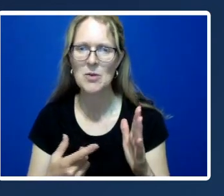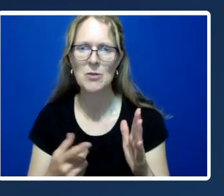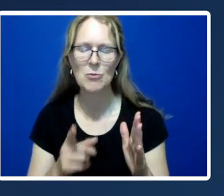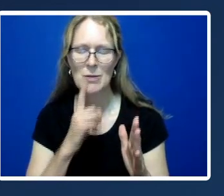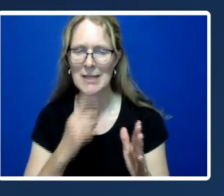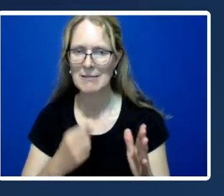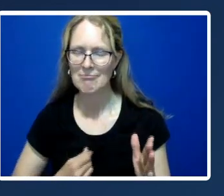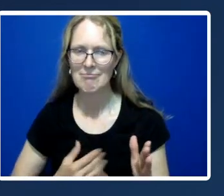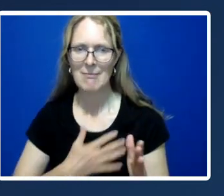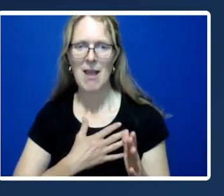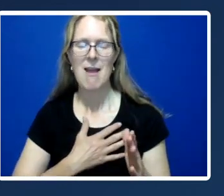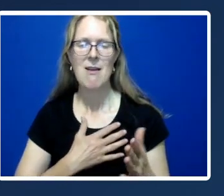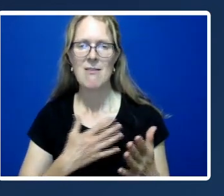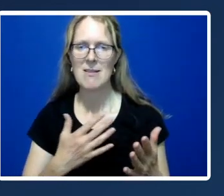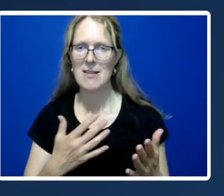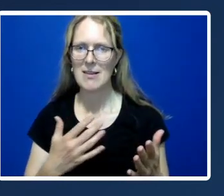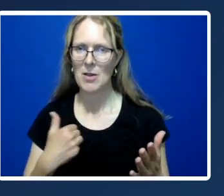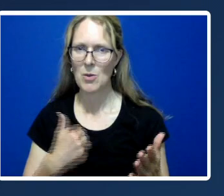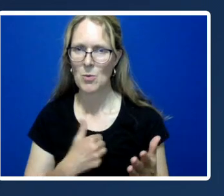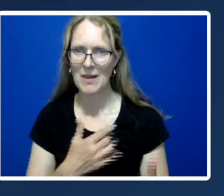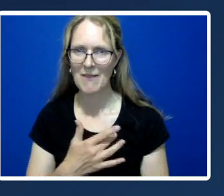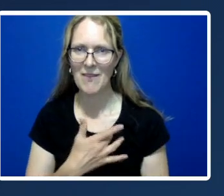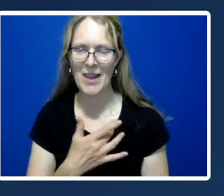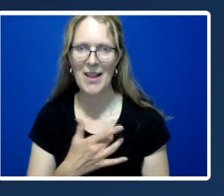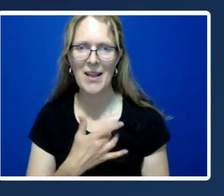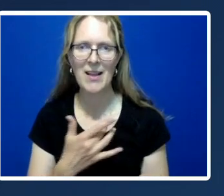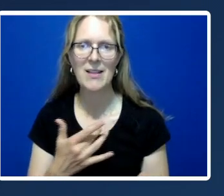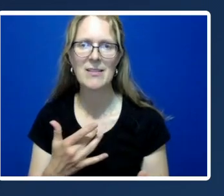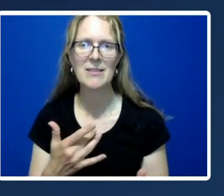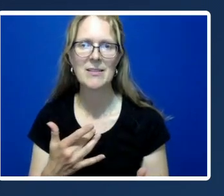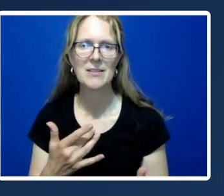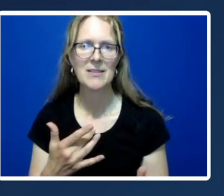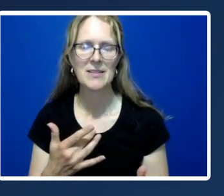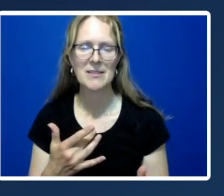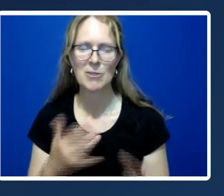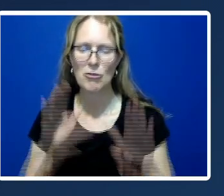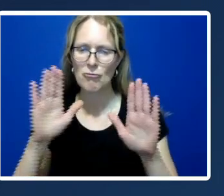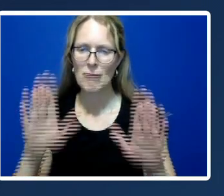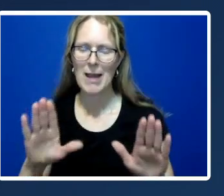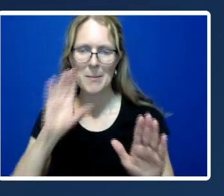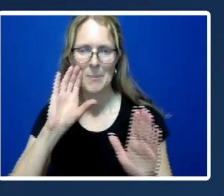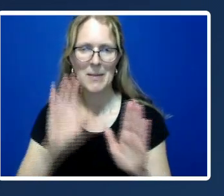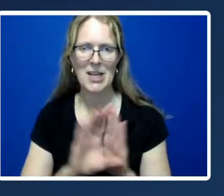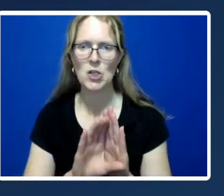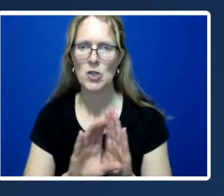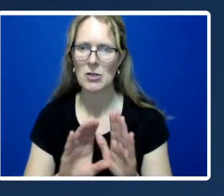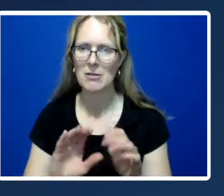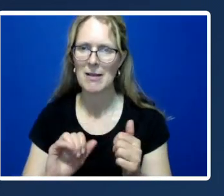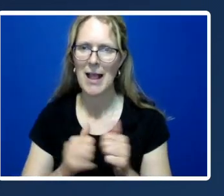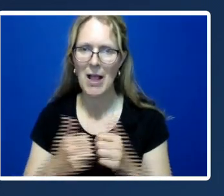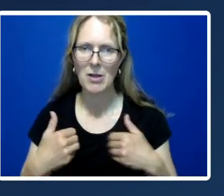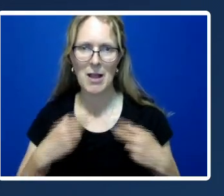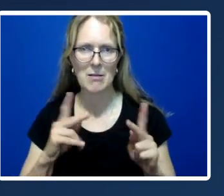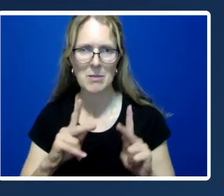us this great, great picture of just how involved young people can be in their communities. So,